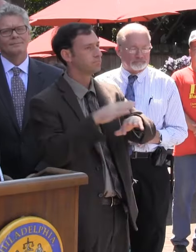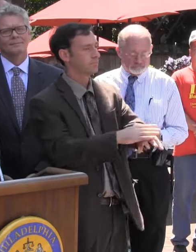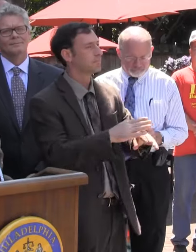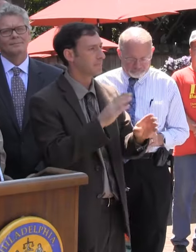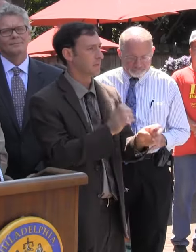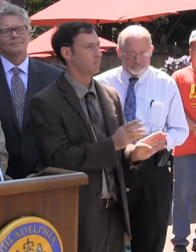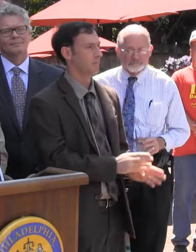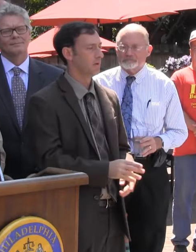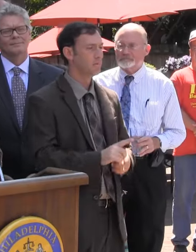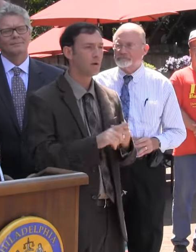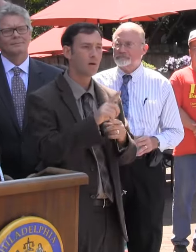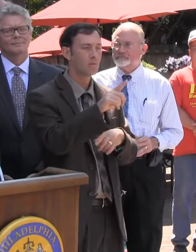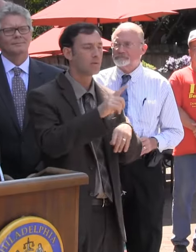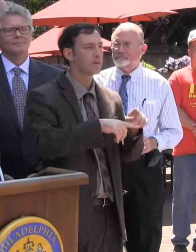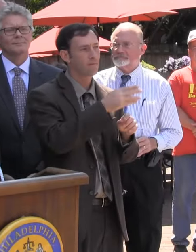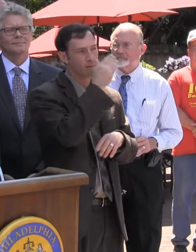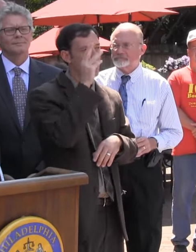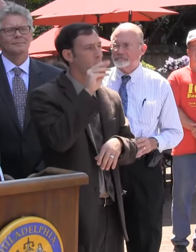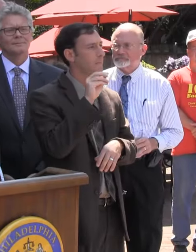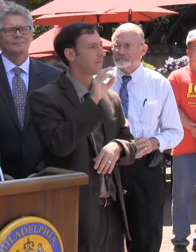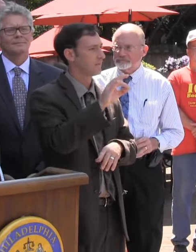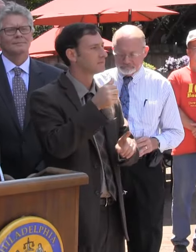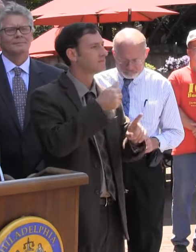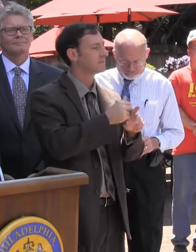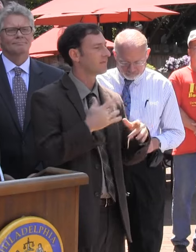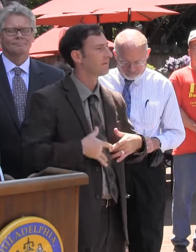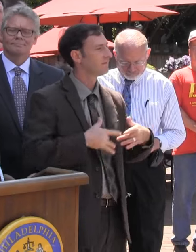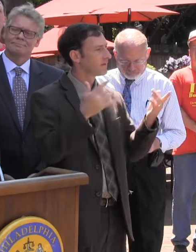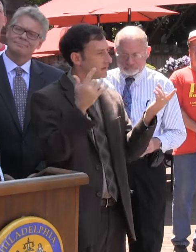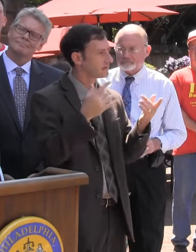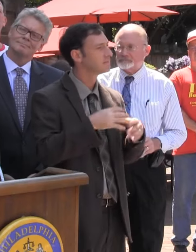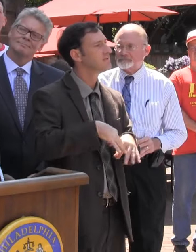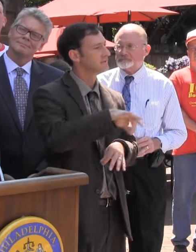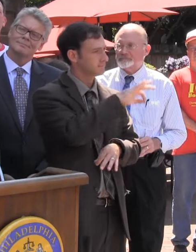forget that the World Meeting of Families is an event that while spiritual in nature